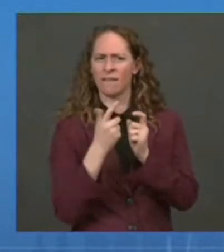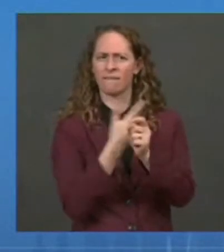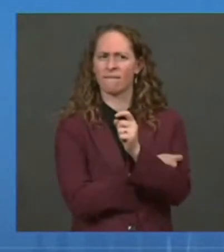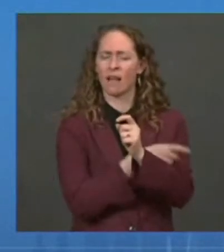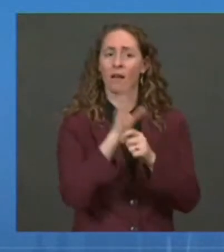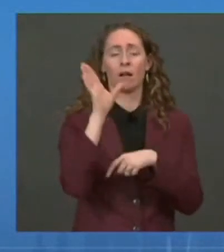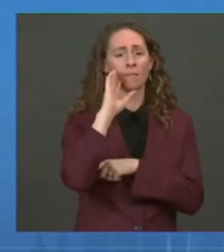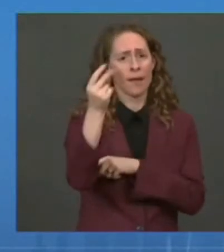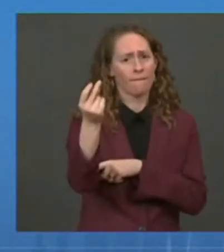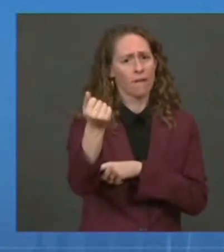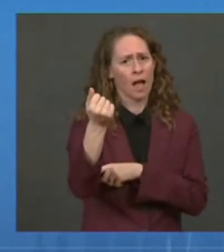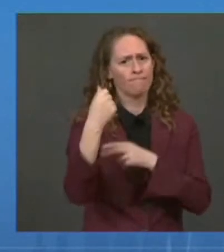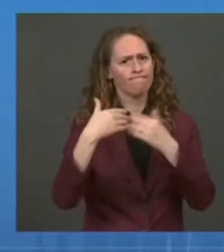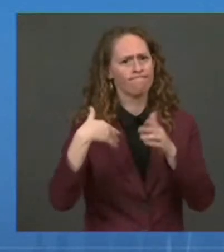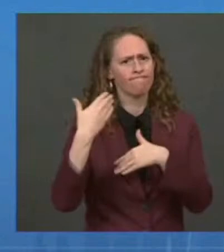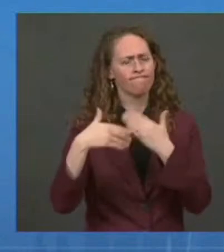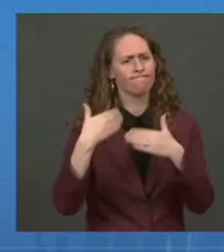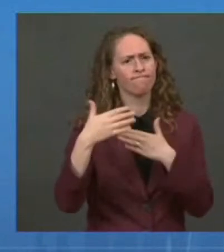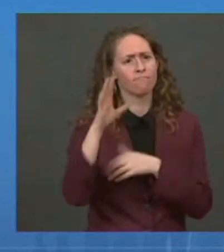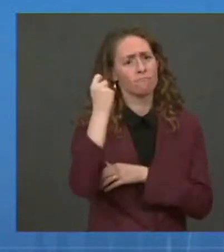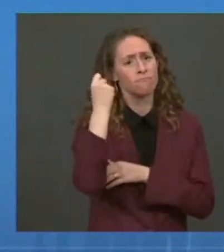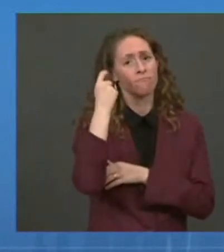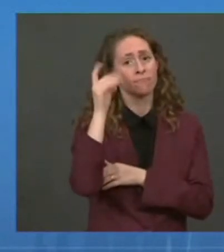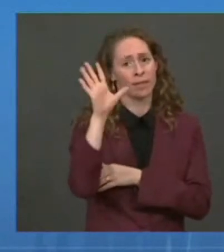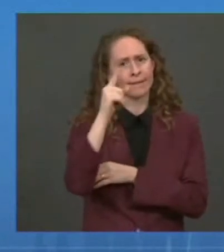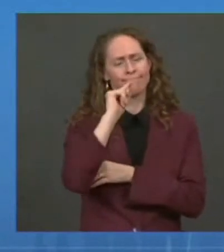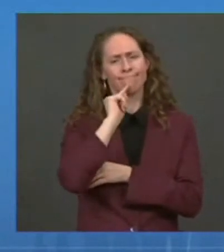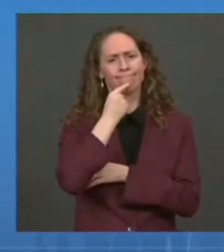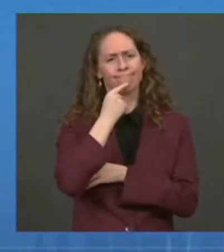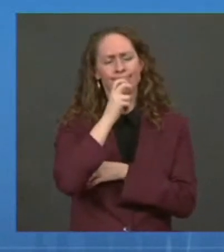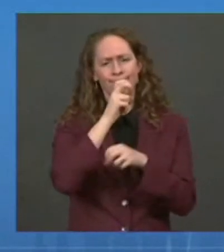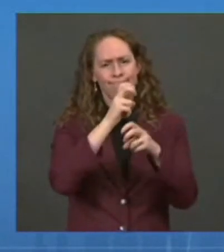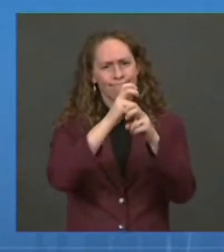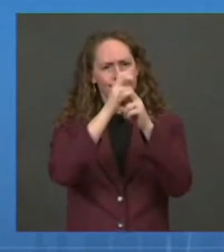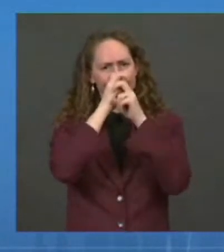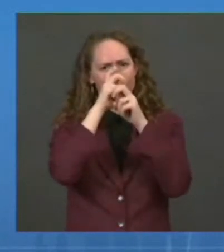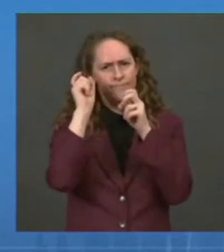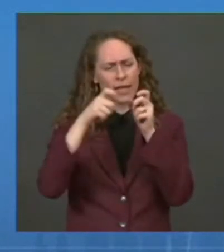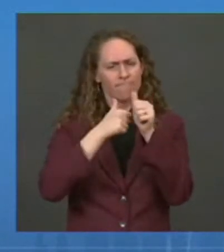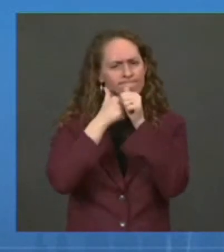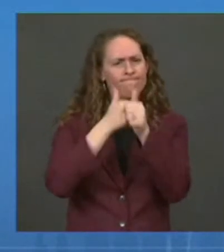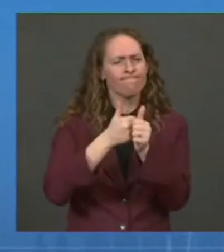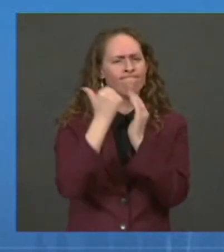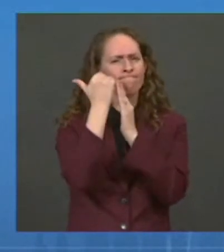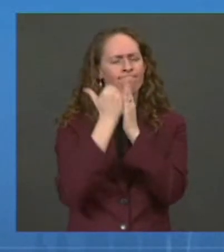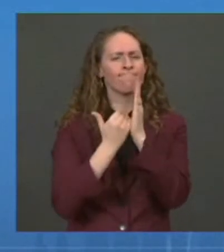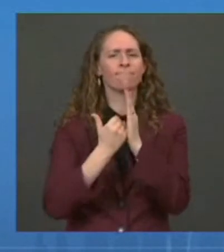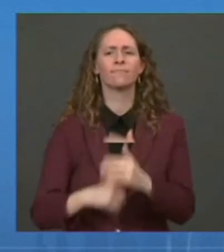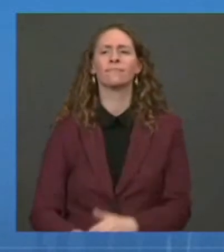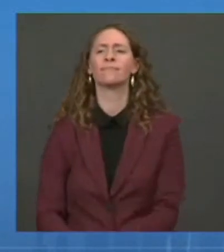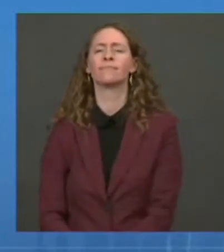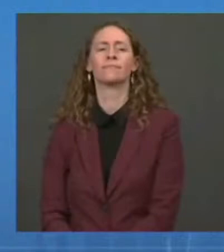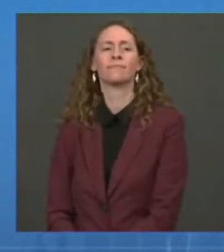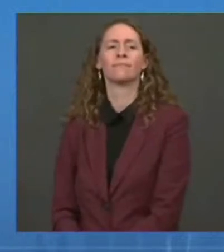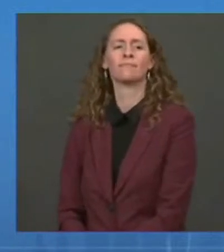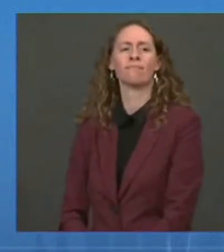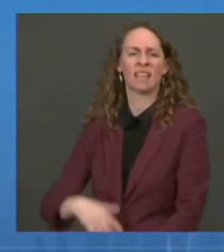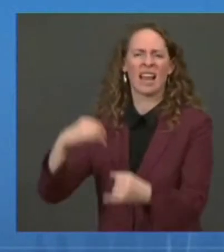WILL MOVE QUICKLY AND AT THE SAME TIME MAINTAIN ITS RIGGROUSSCIEIFIC